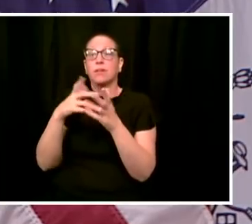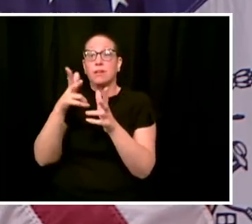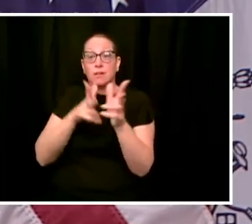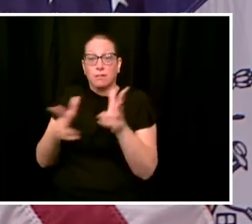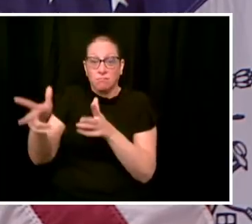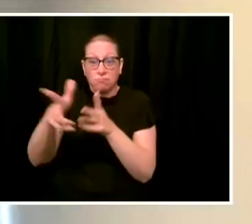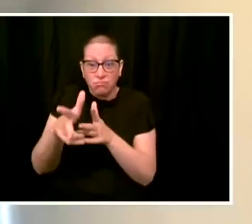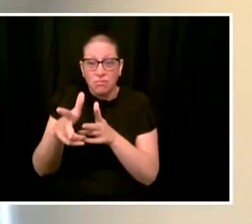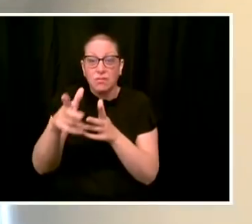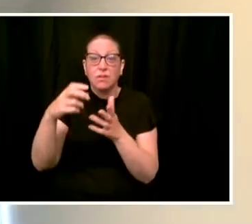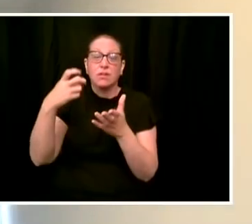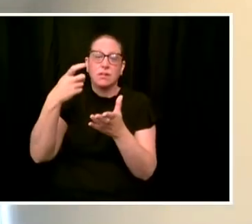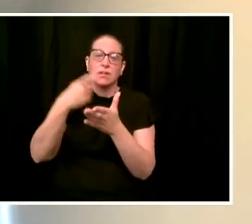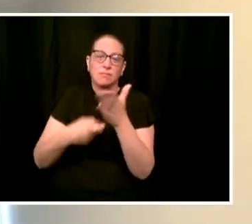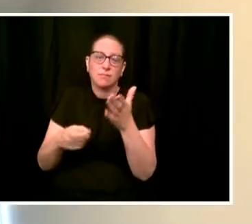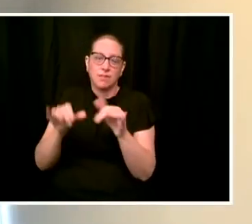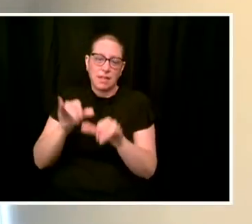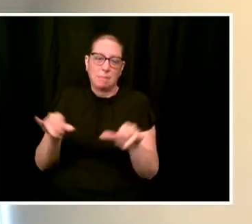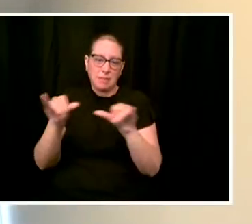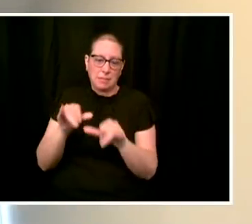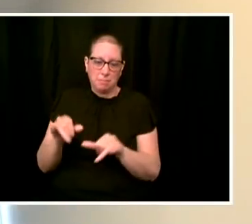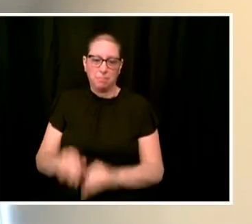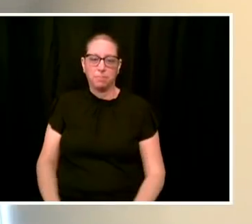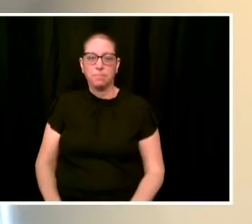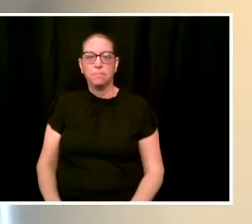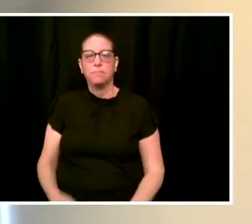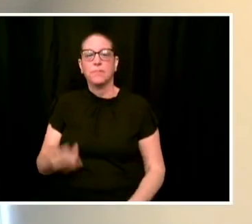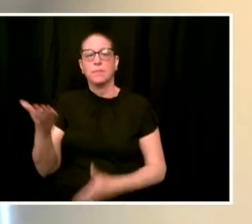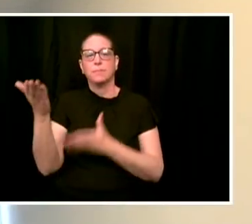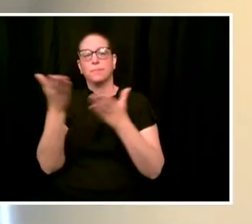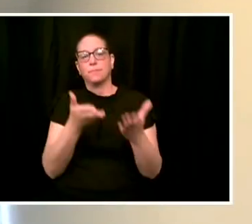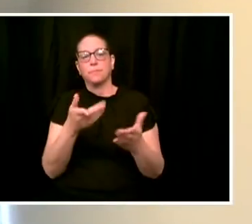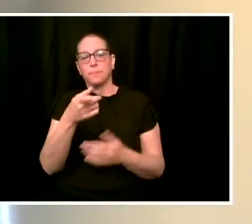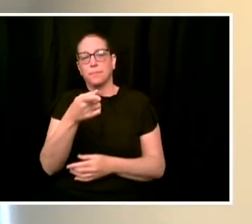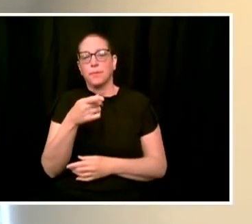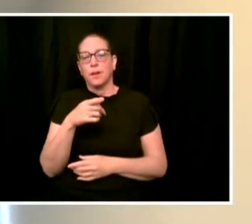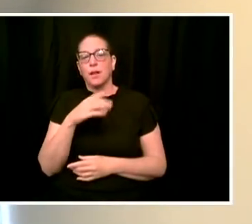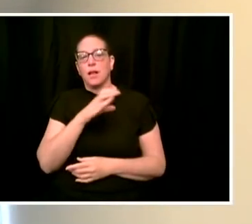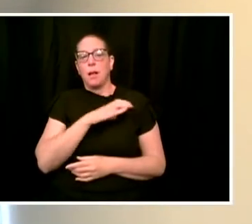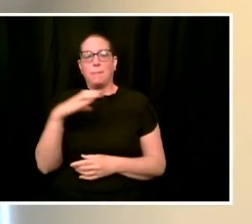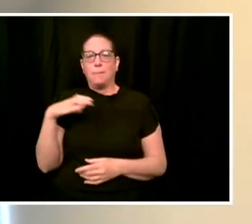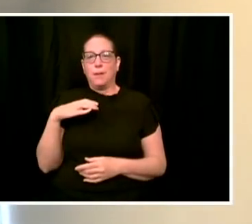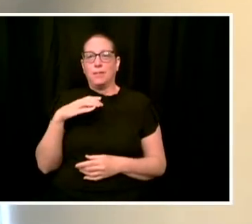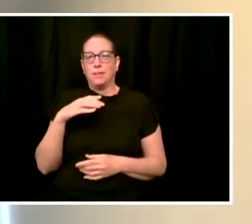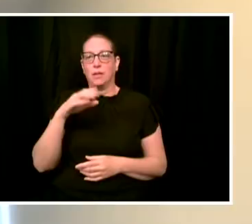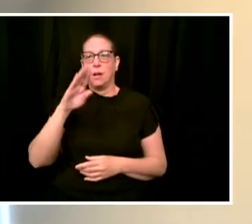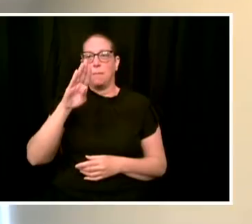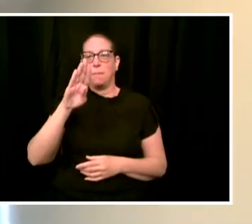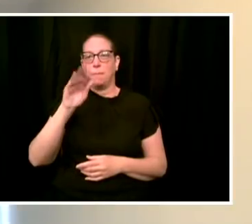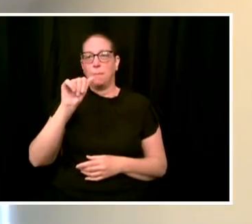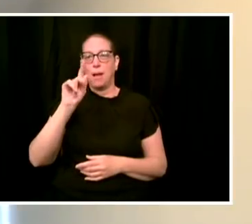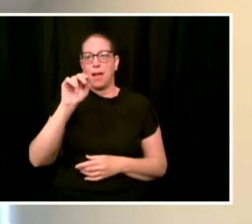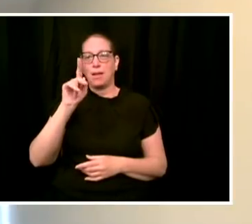APPROACH TO ENFORCEMENT AS WOULD HAPPEN IN NORMAL TIMES. COMMISSIONER BANKS, YOU WANT TO ANSWER THE